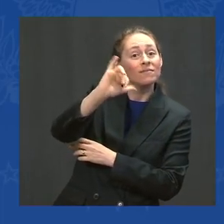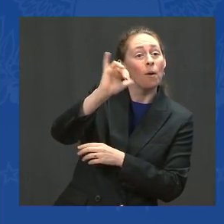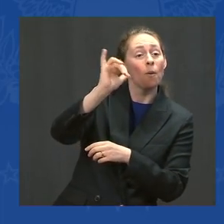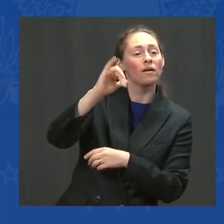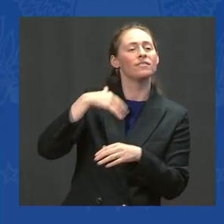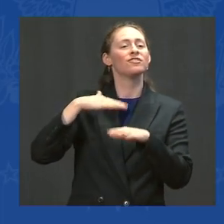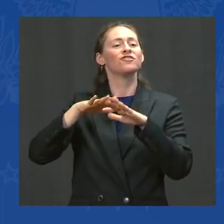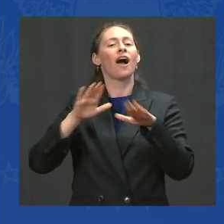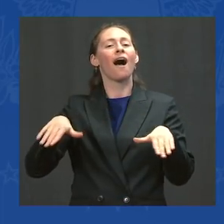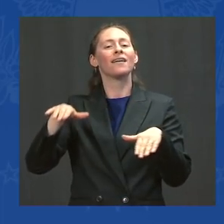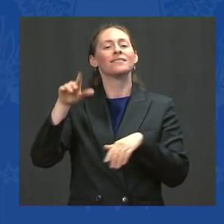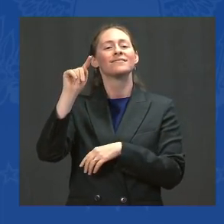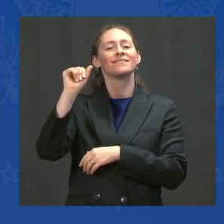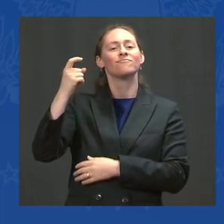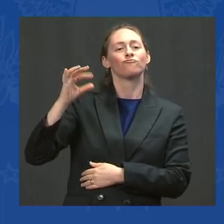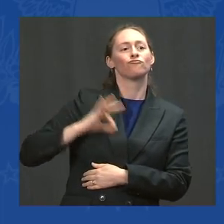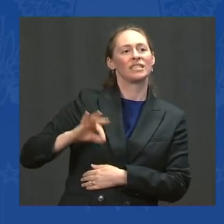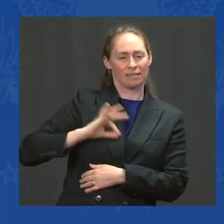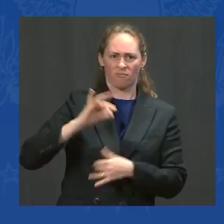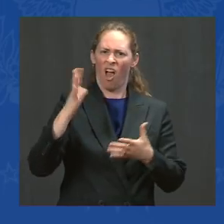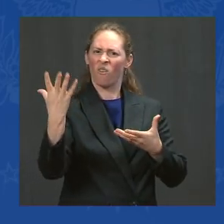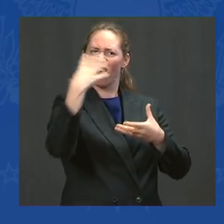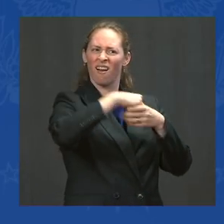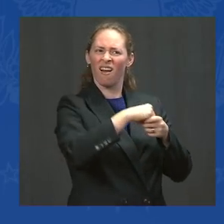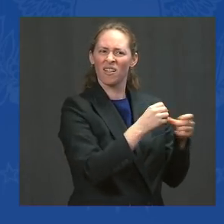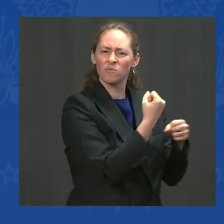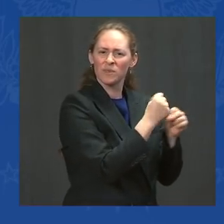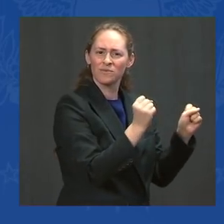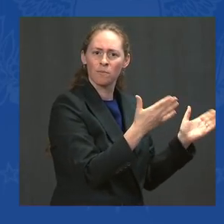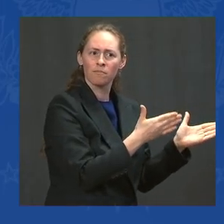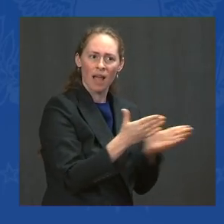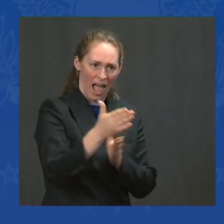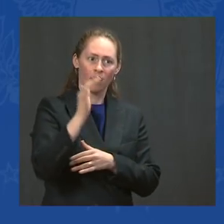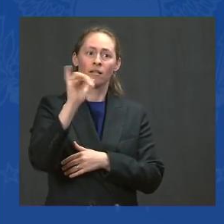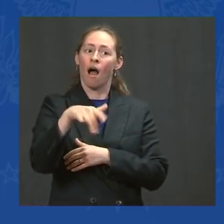$300 a month going out for each child under the age of six,